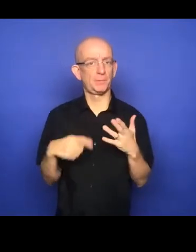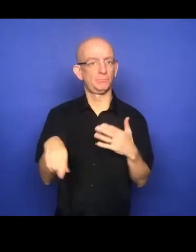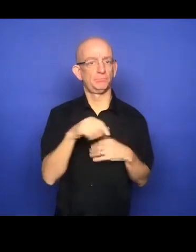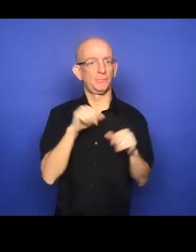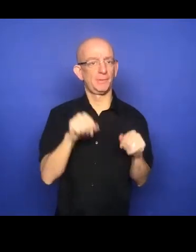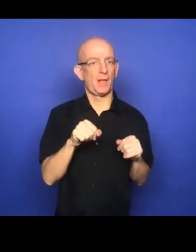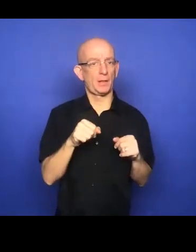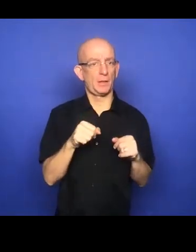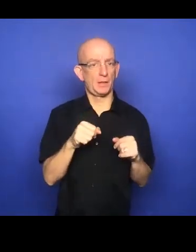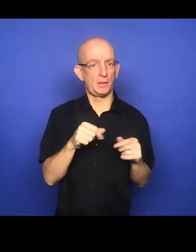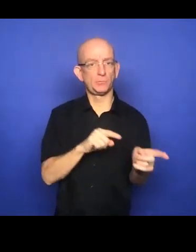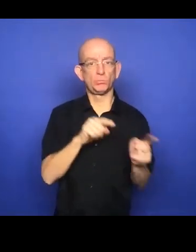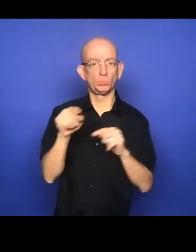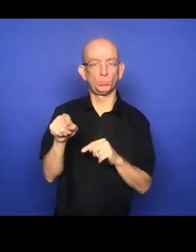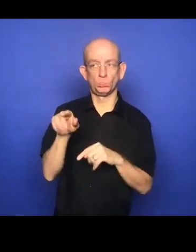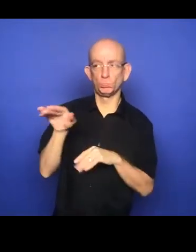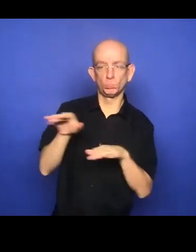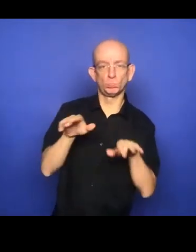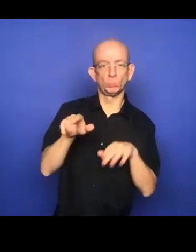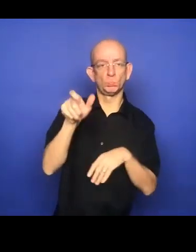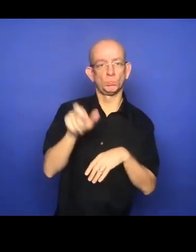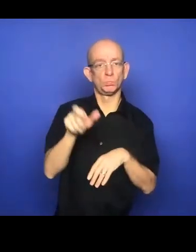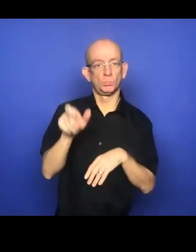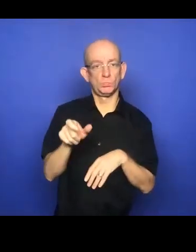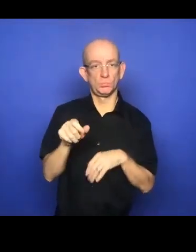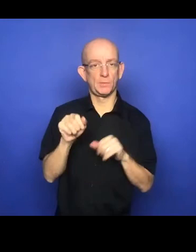and maybe go back to the